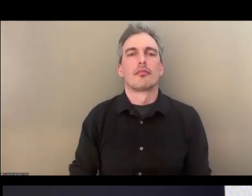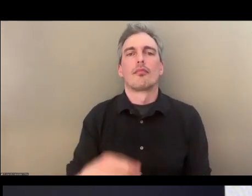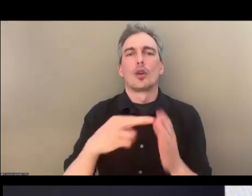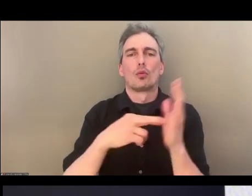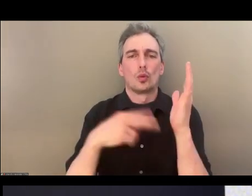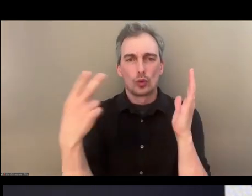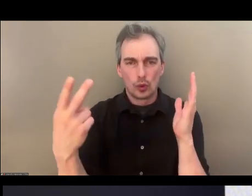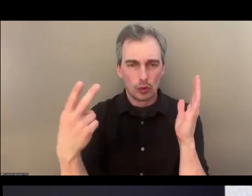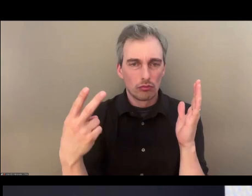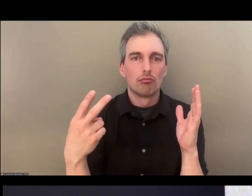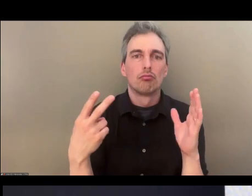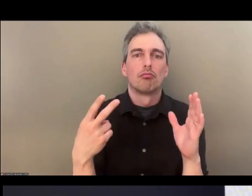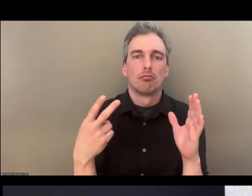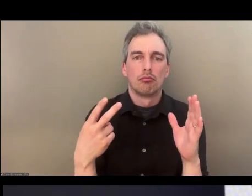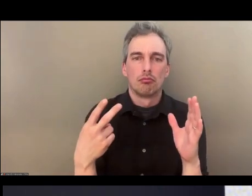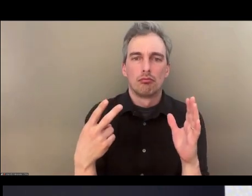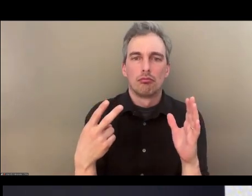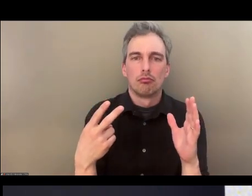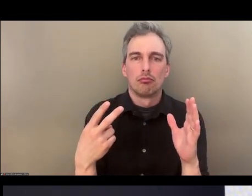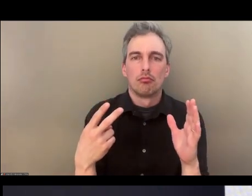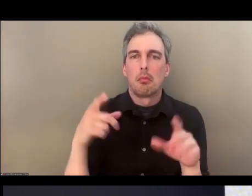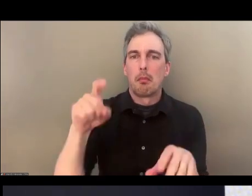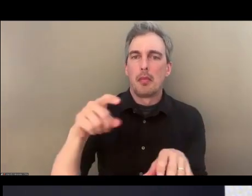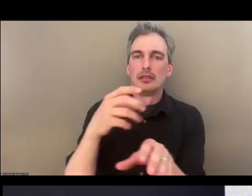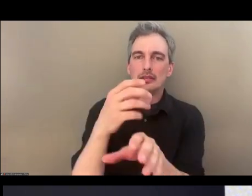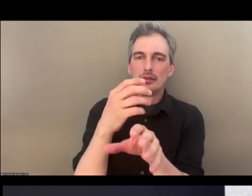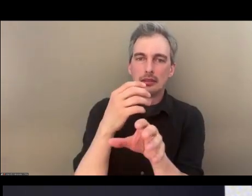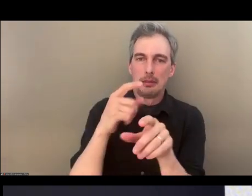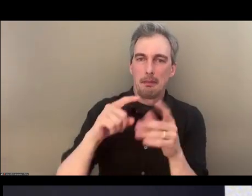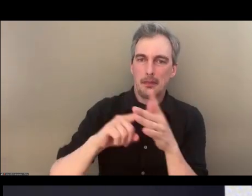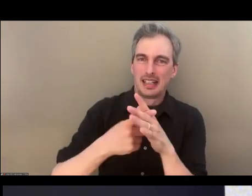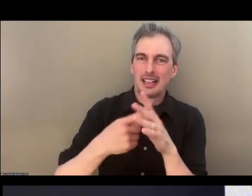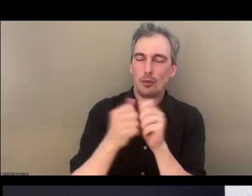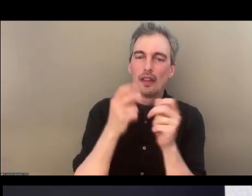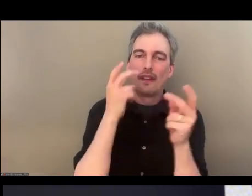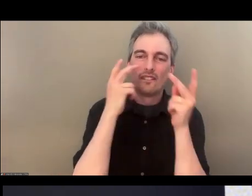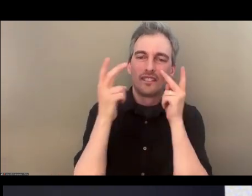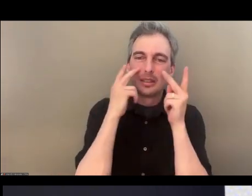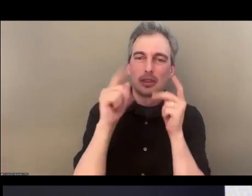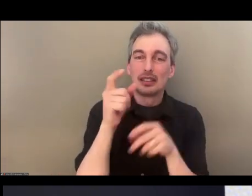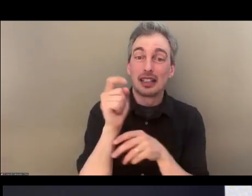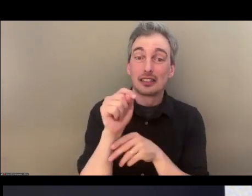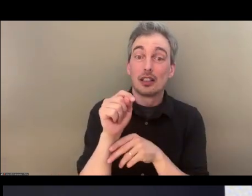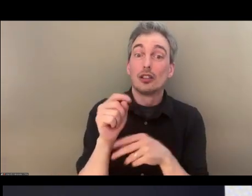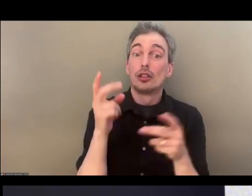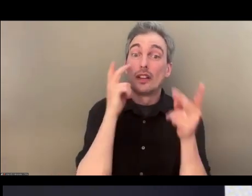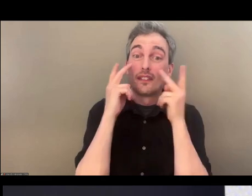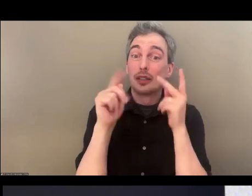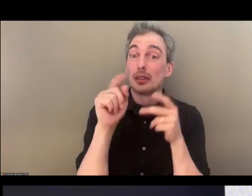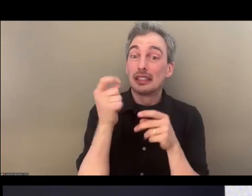But the visible text label is: Contact us. So... The tool also gives them a suggestion